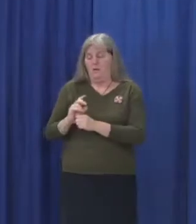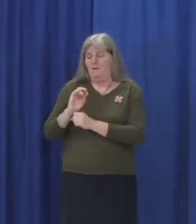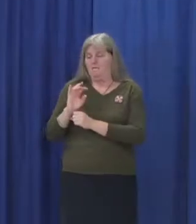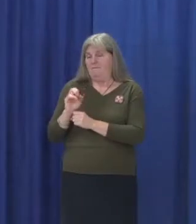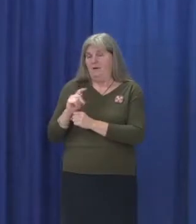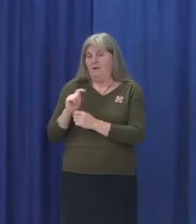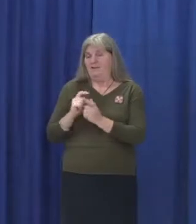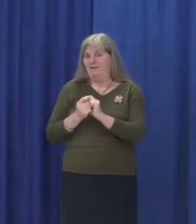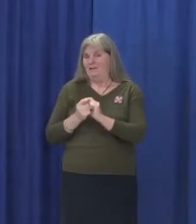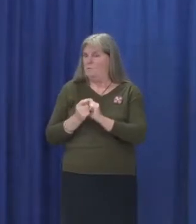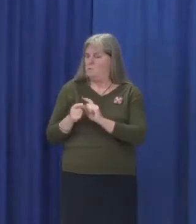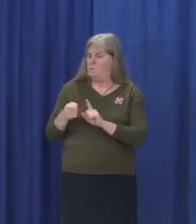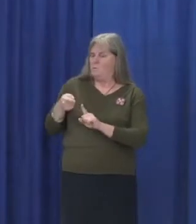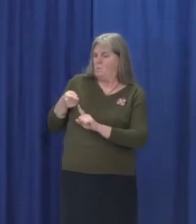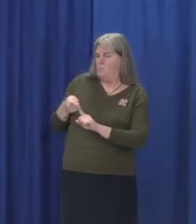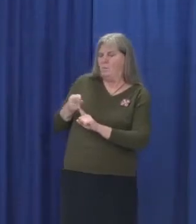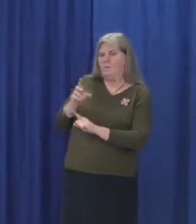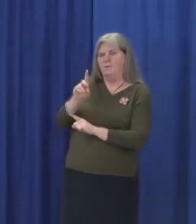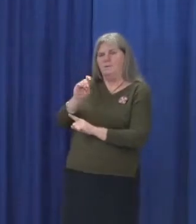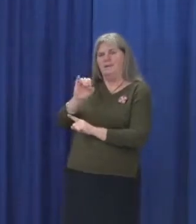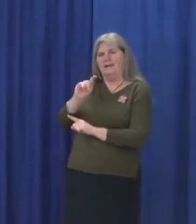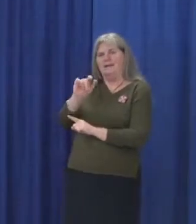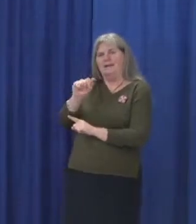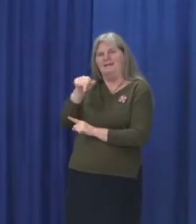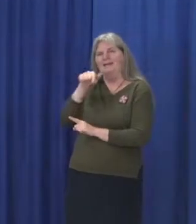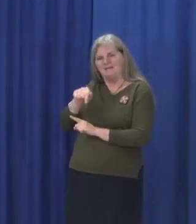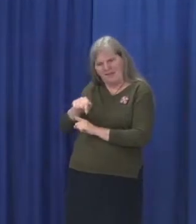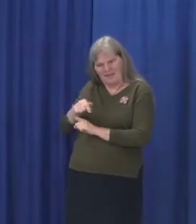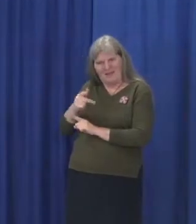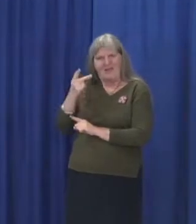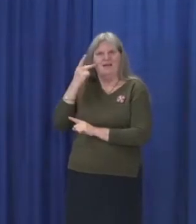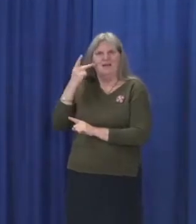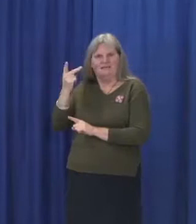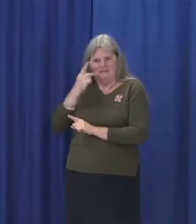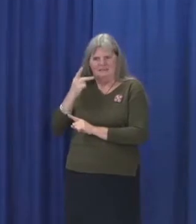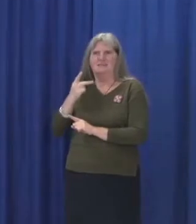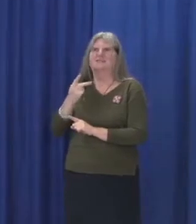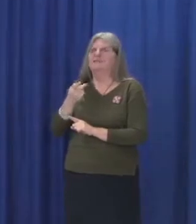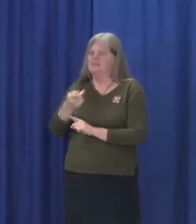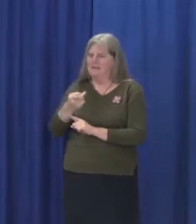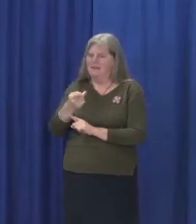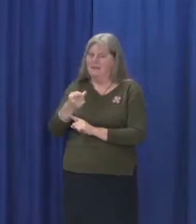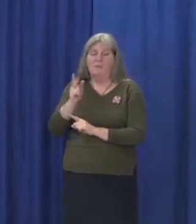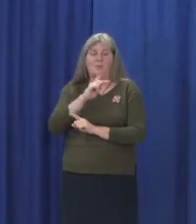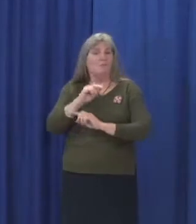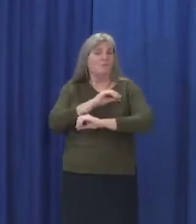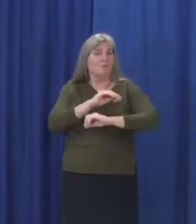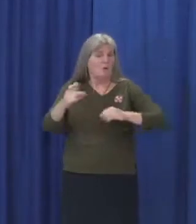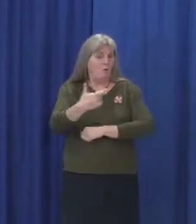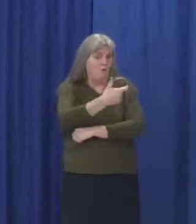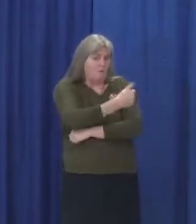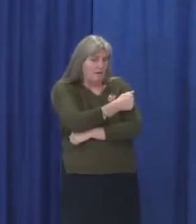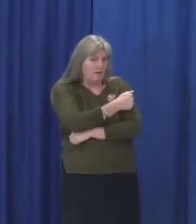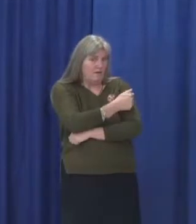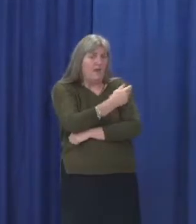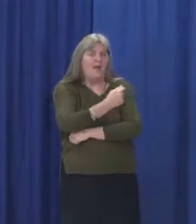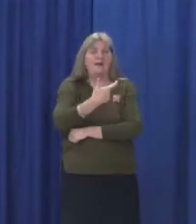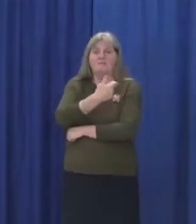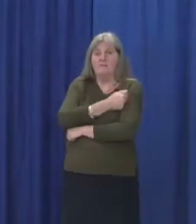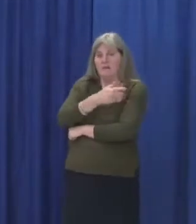especially the Delta variant has also increased and continues to put unvaccinated and vaccinated